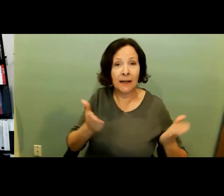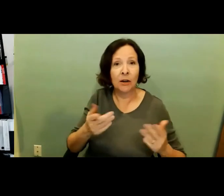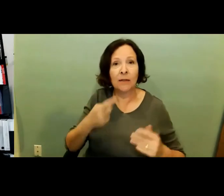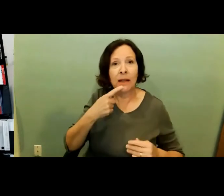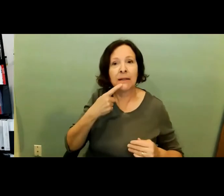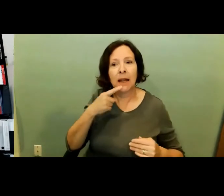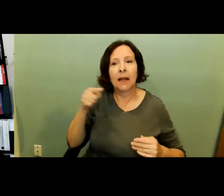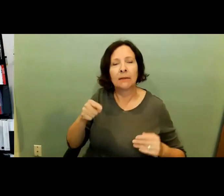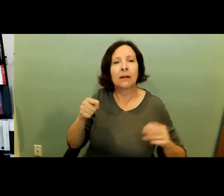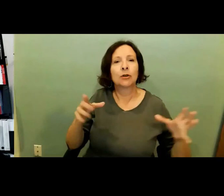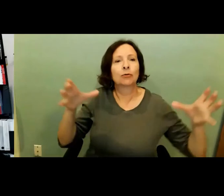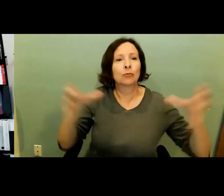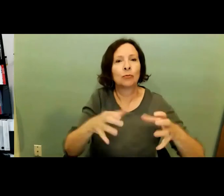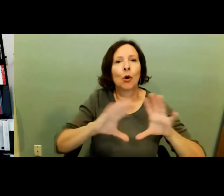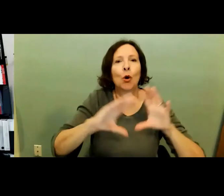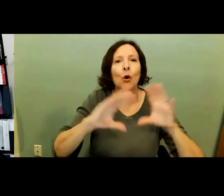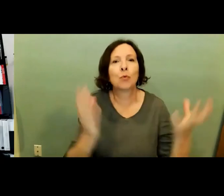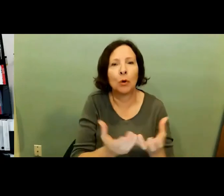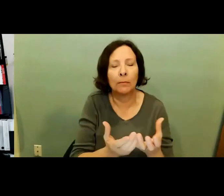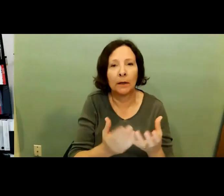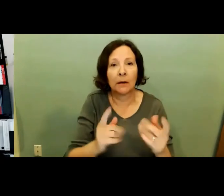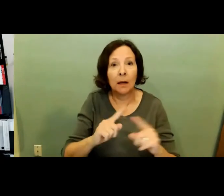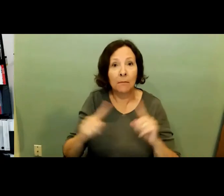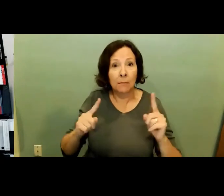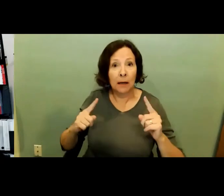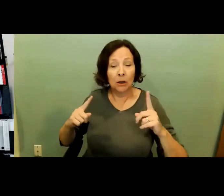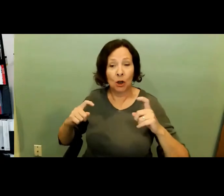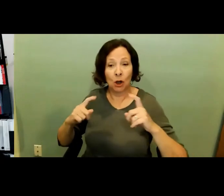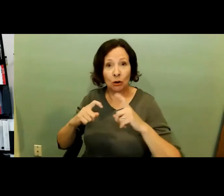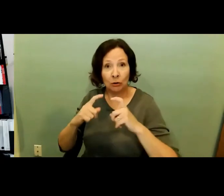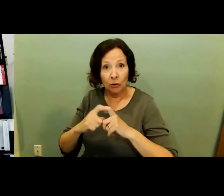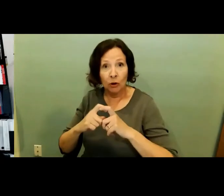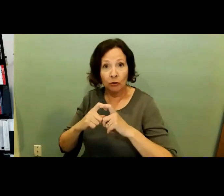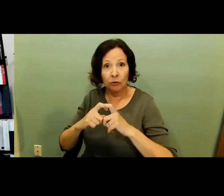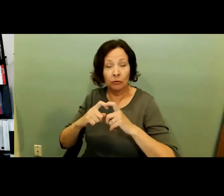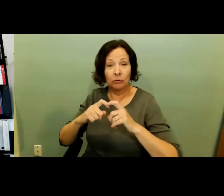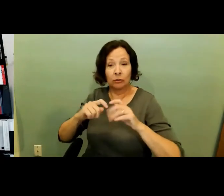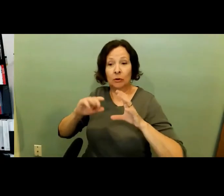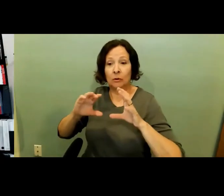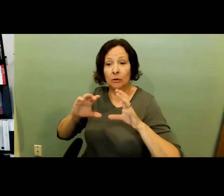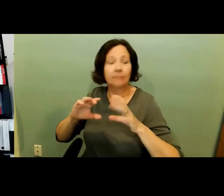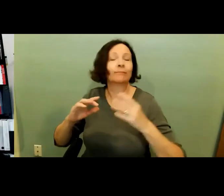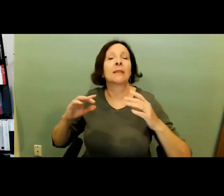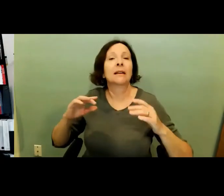and the complexity of the culture within Asian and Asian-American community is not so much recognize.